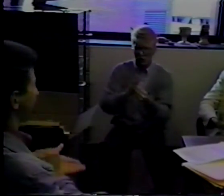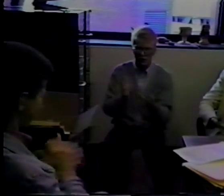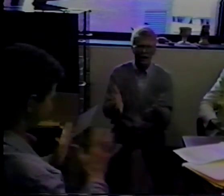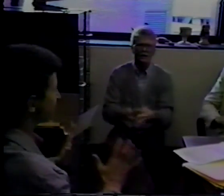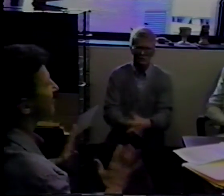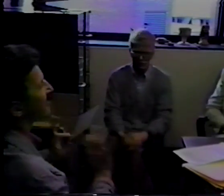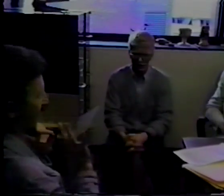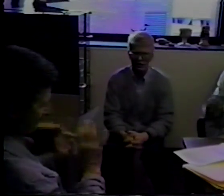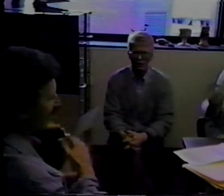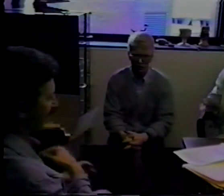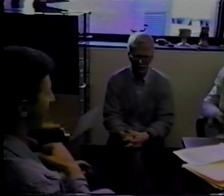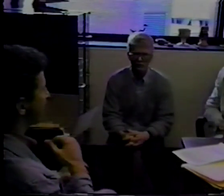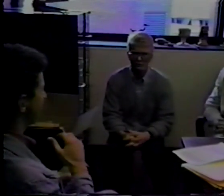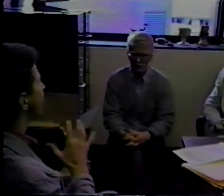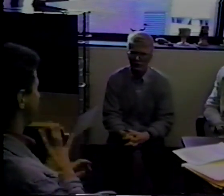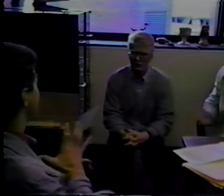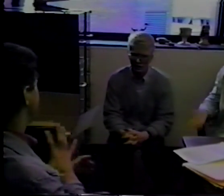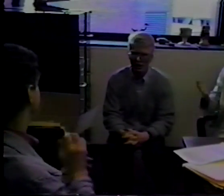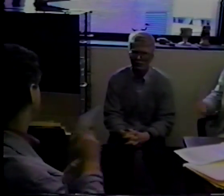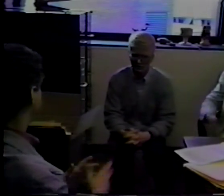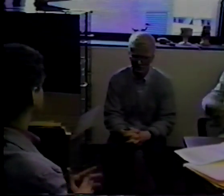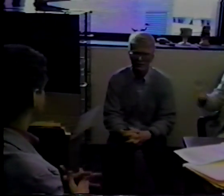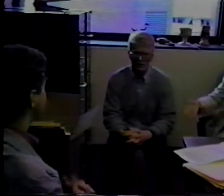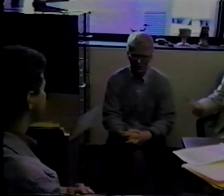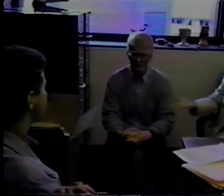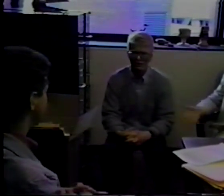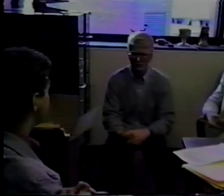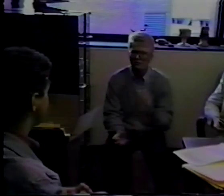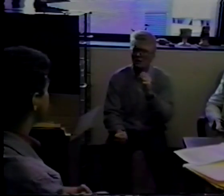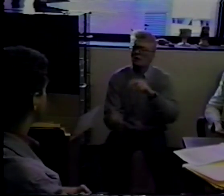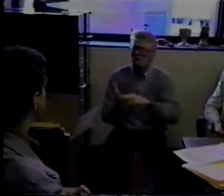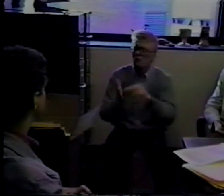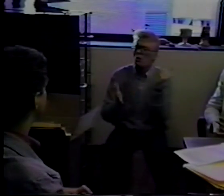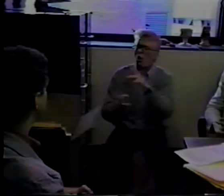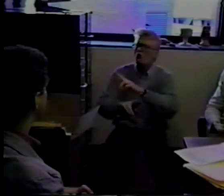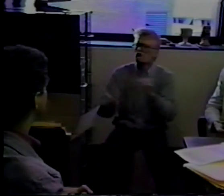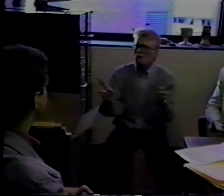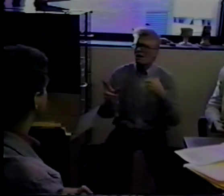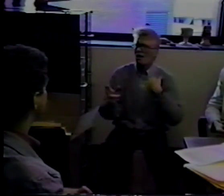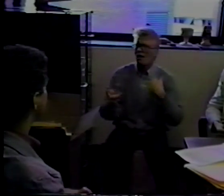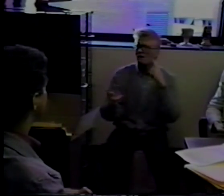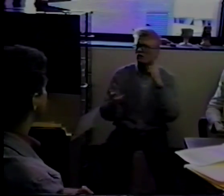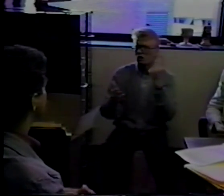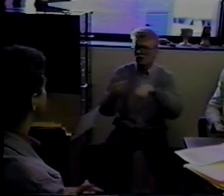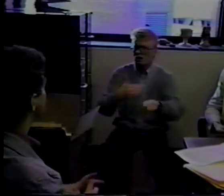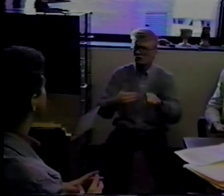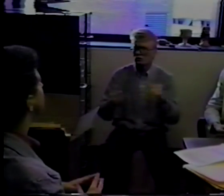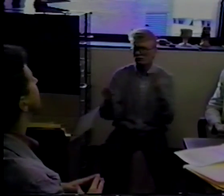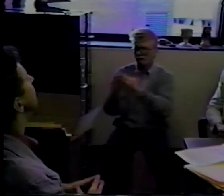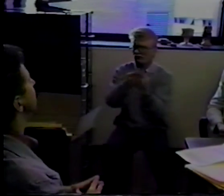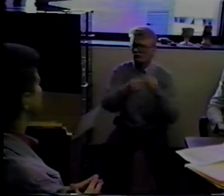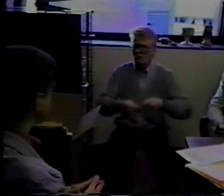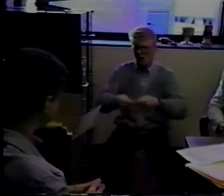Okay I can do that. I'll bring it. Professor: Then we'll have all of them ready.